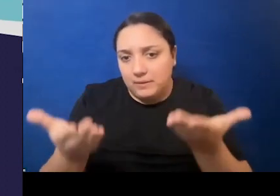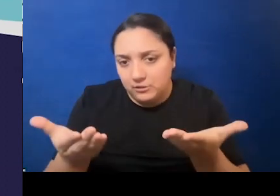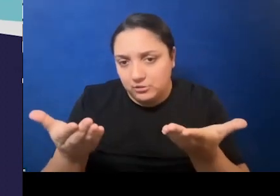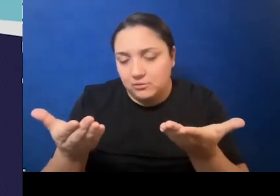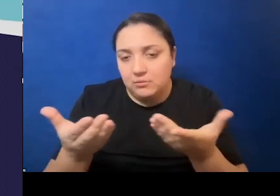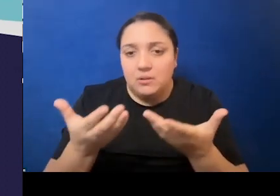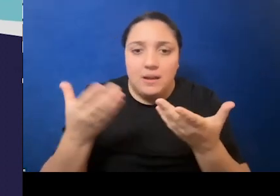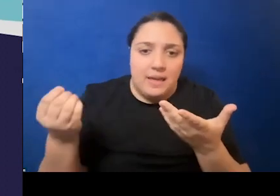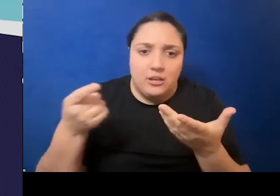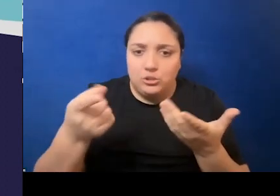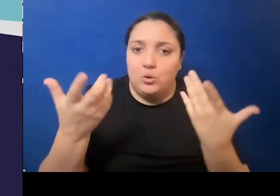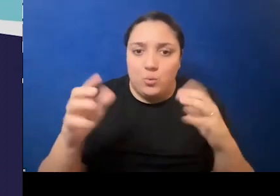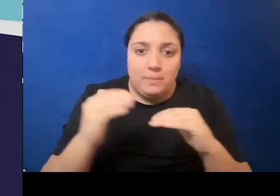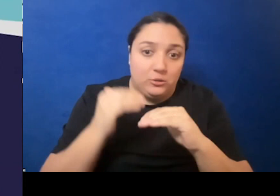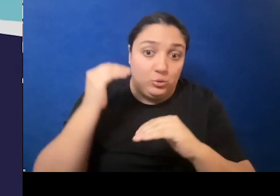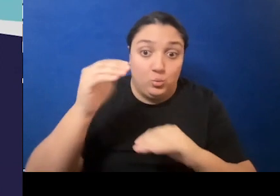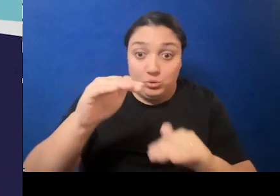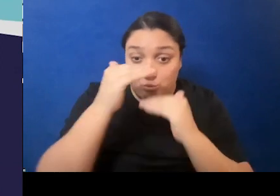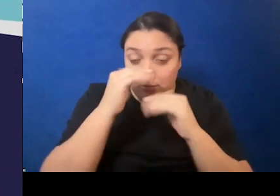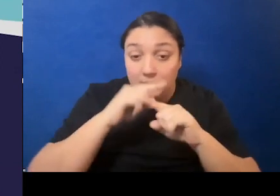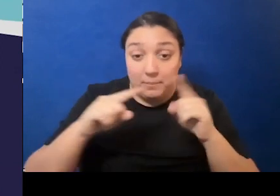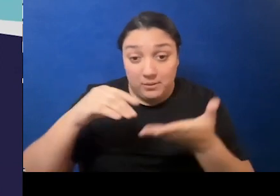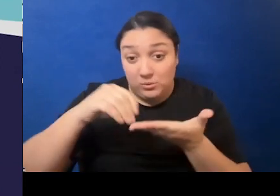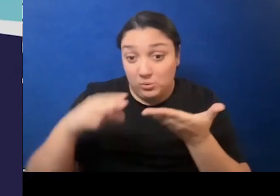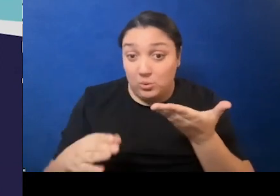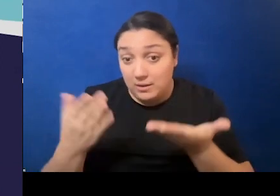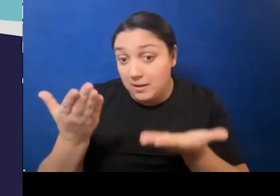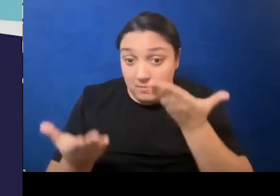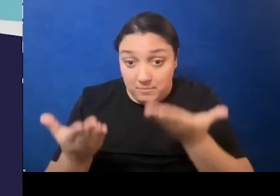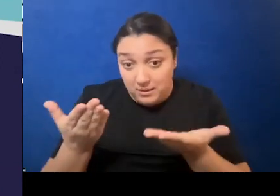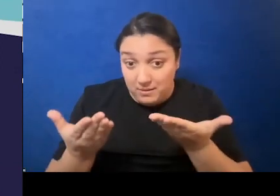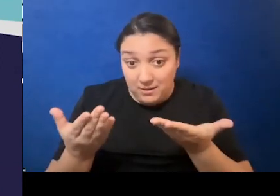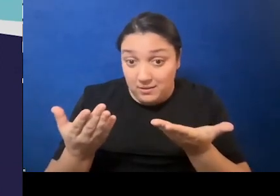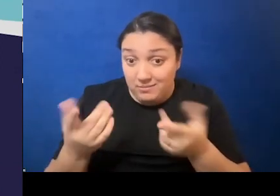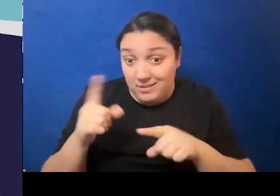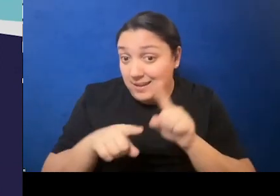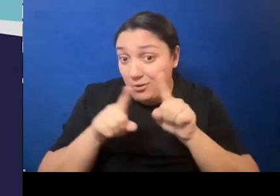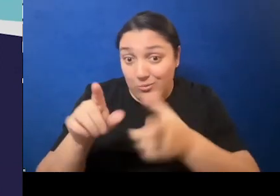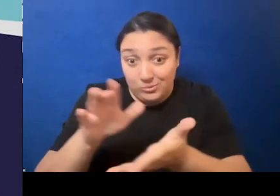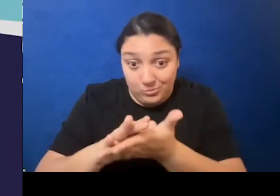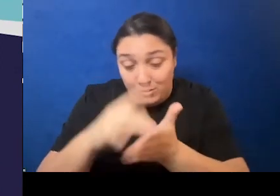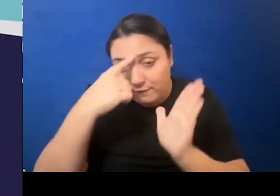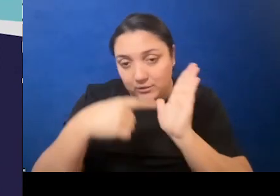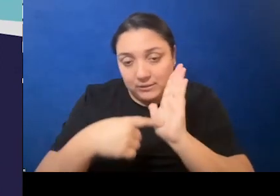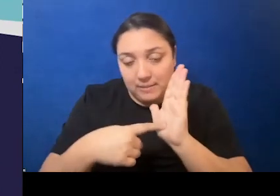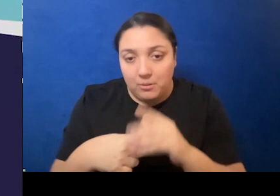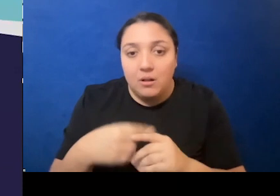WANT TO BE OVERLY RESTRICTIVE BUT SOME STUDENTS MAY NEED THAT.